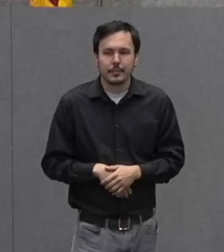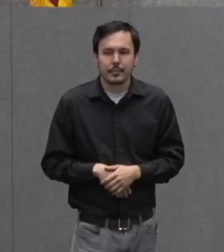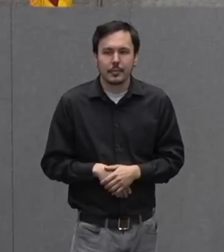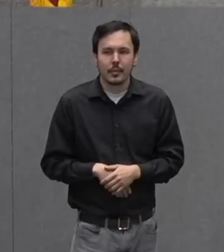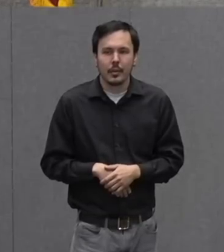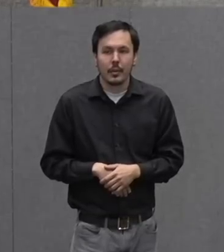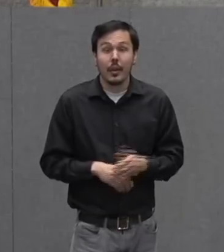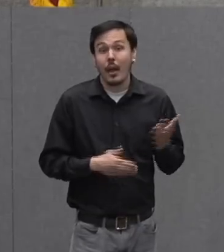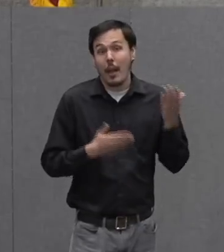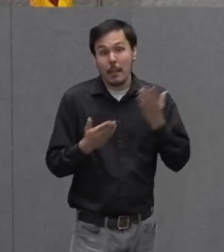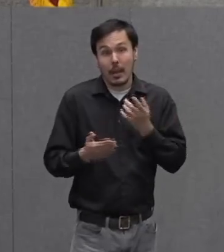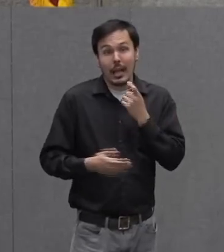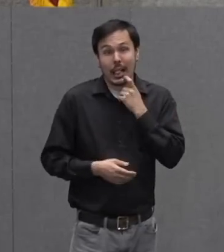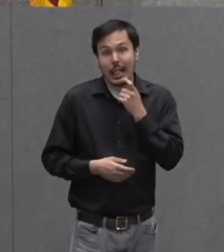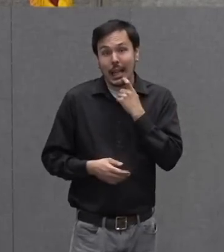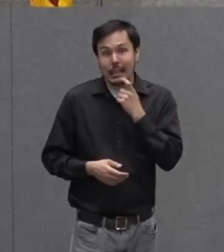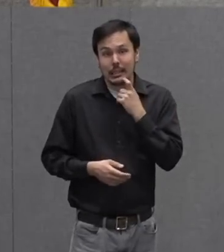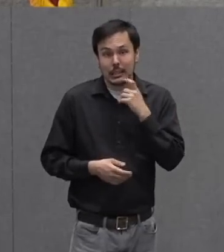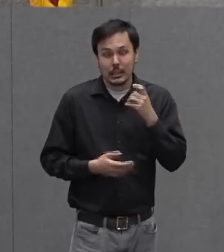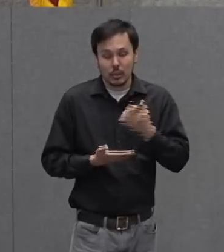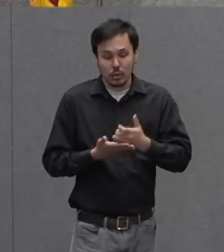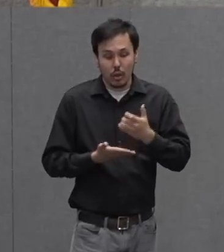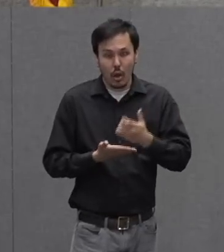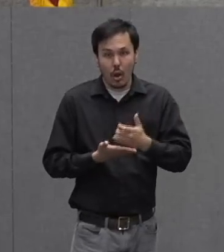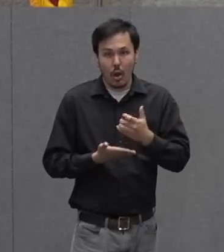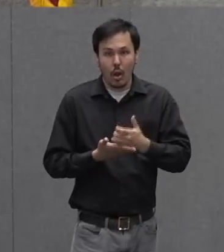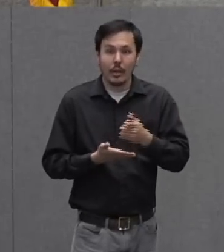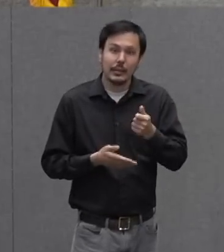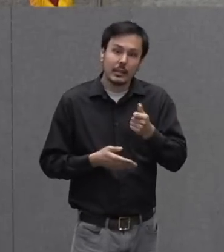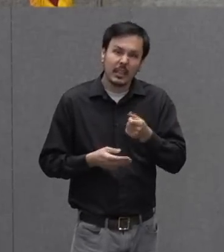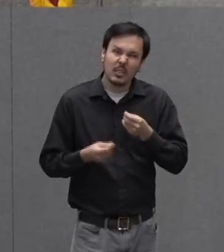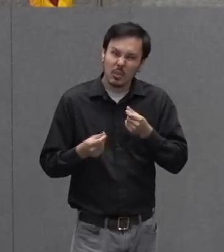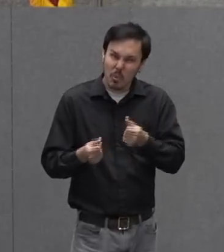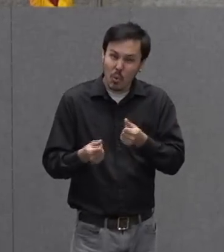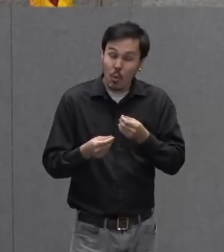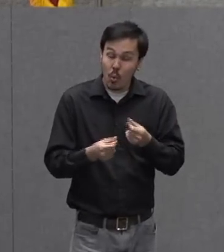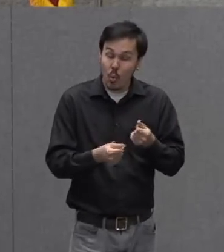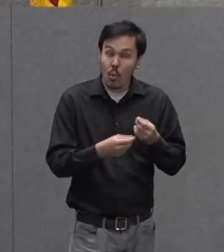I brought this glass jar. It's smooth on some parts.